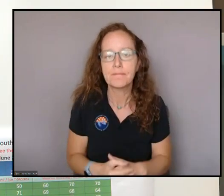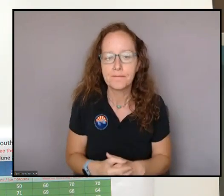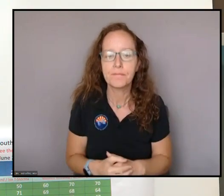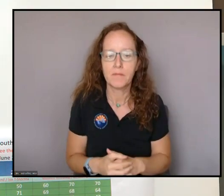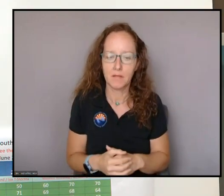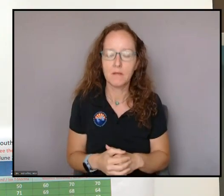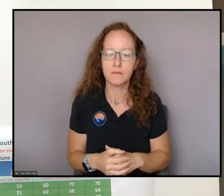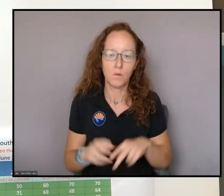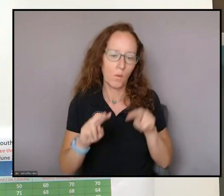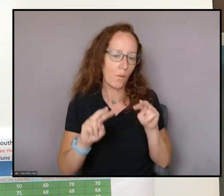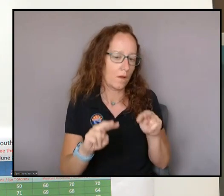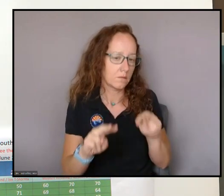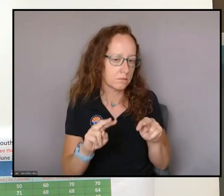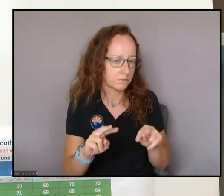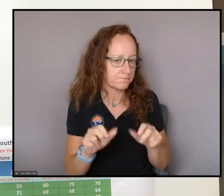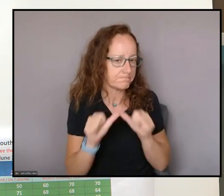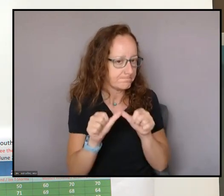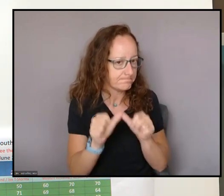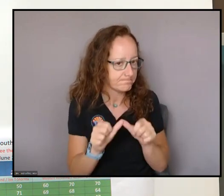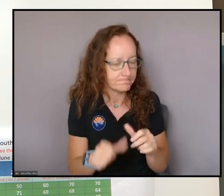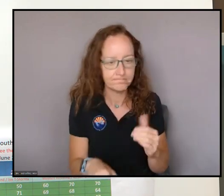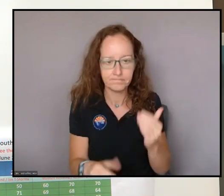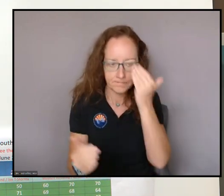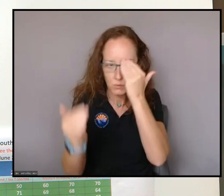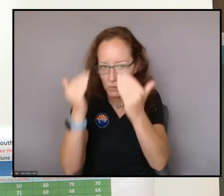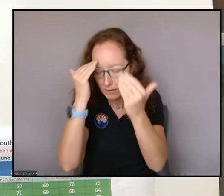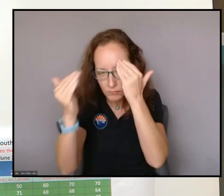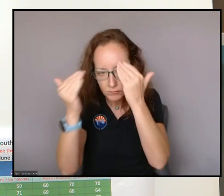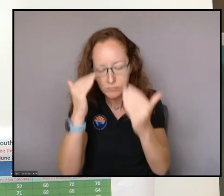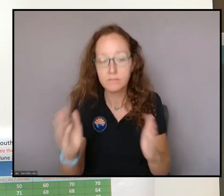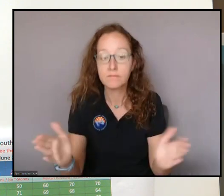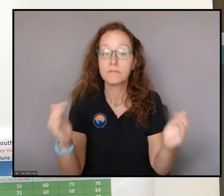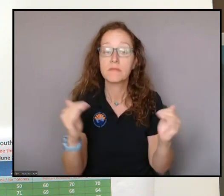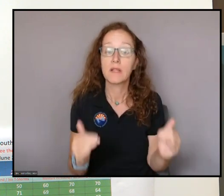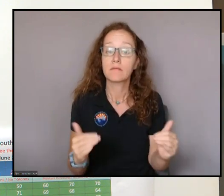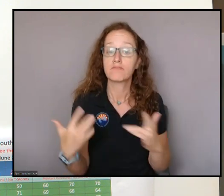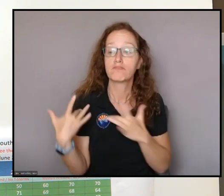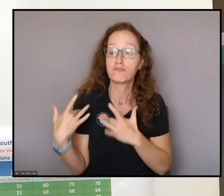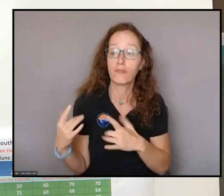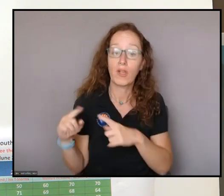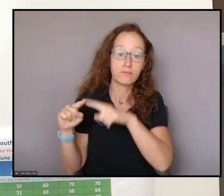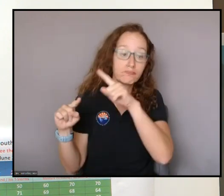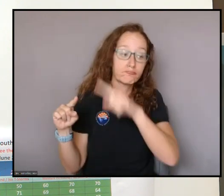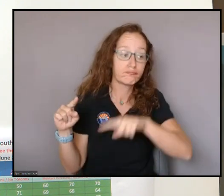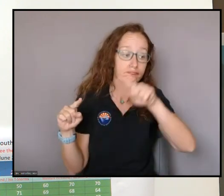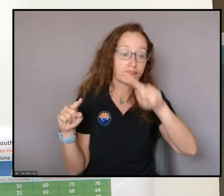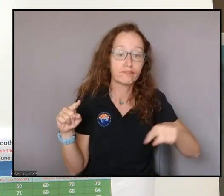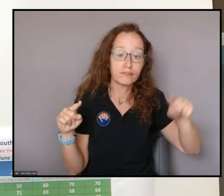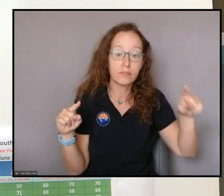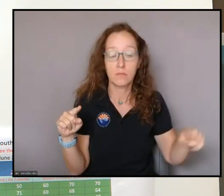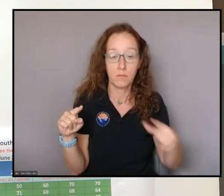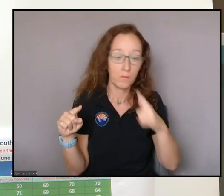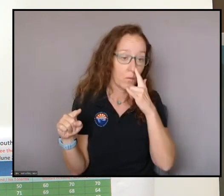go to the next slide. So, looking at trends and we look at how much moisture is in the atmosphere. This is really